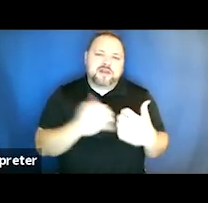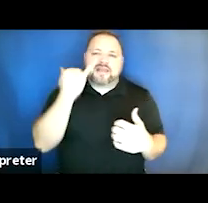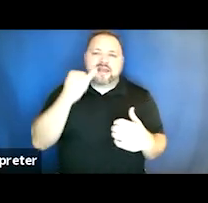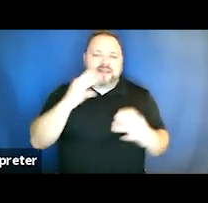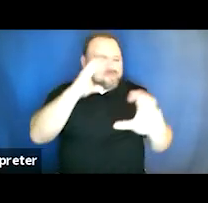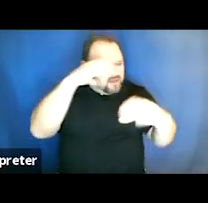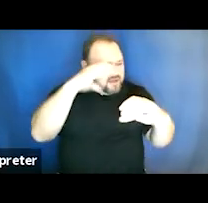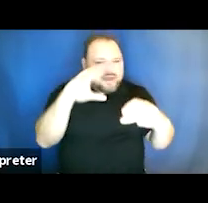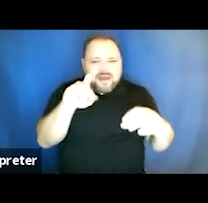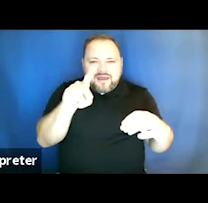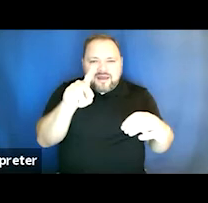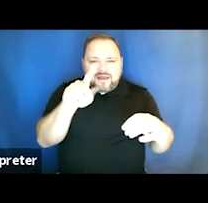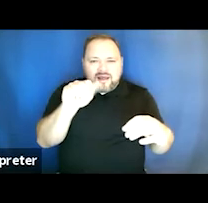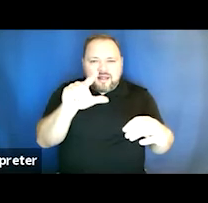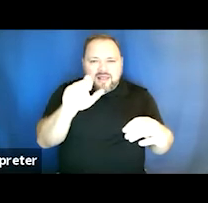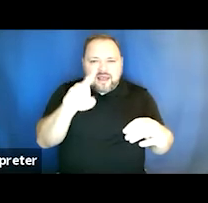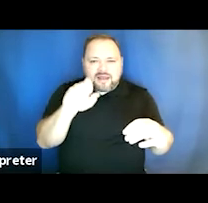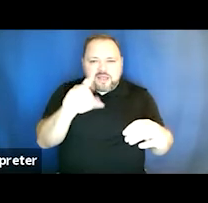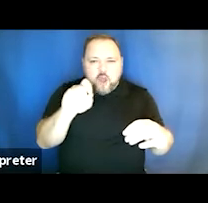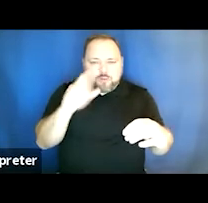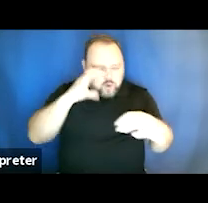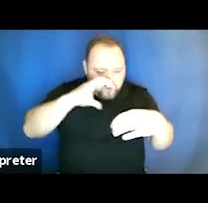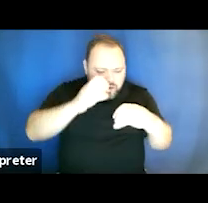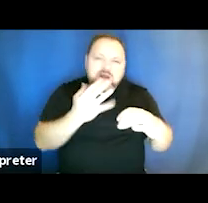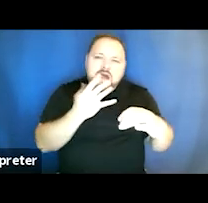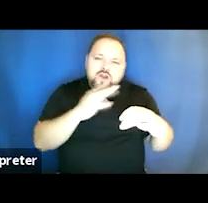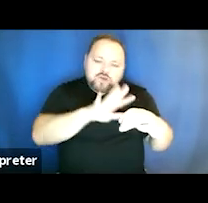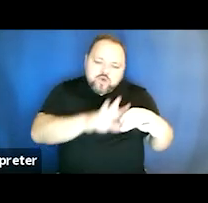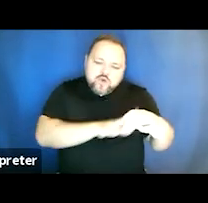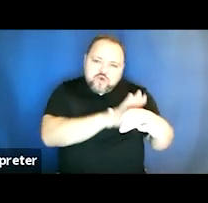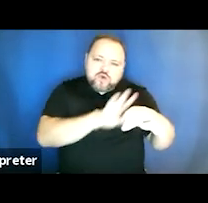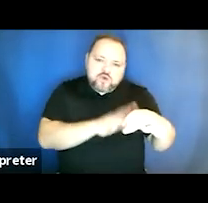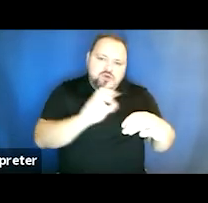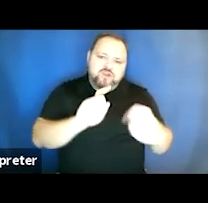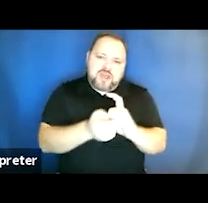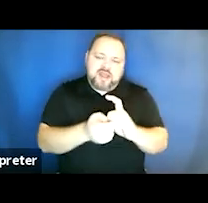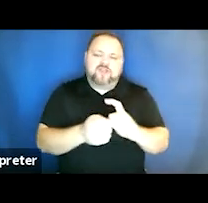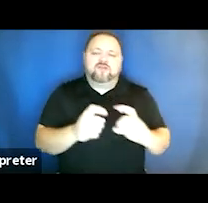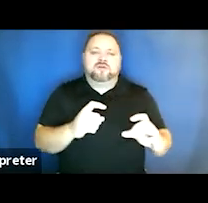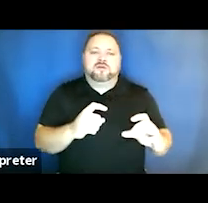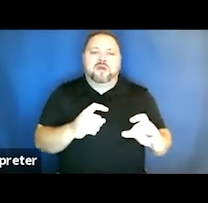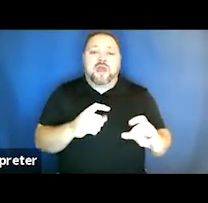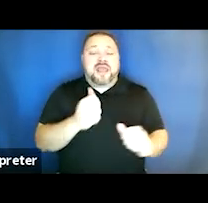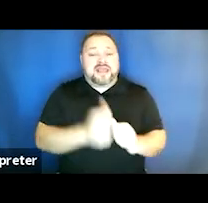and you know how you twist a kaleidoscope and all the glass particles change, and the perceptions change.